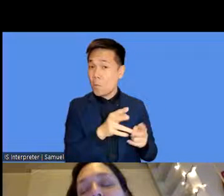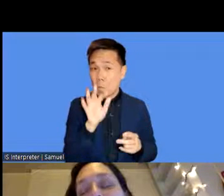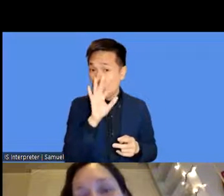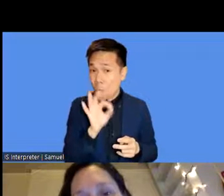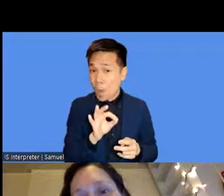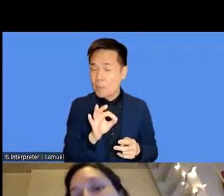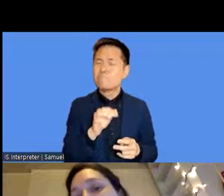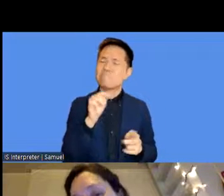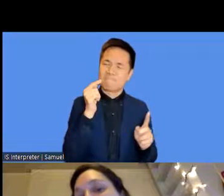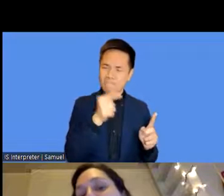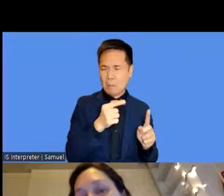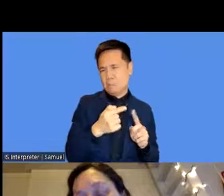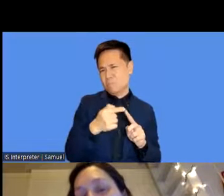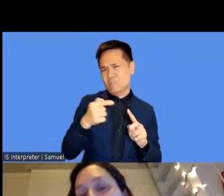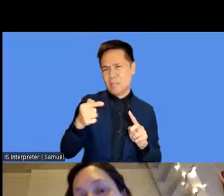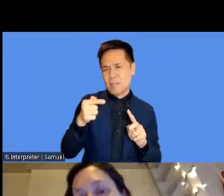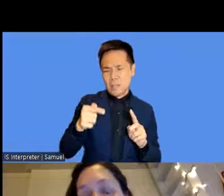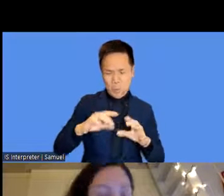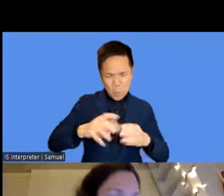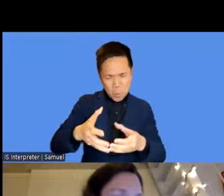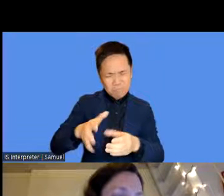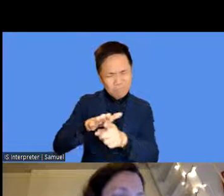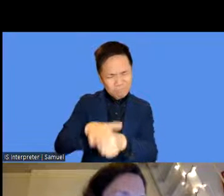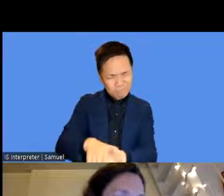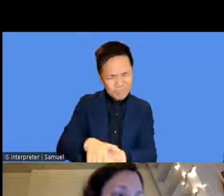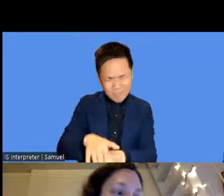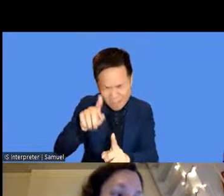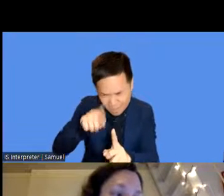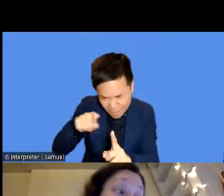especially for marginalized persons to measure sustainable development and the Sustainable